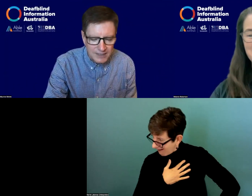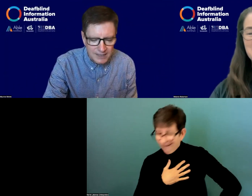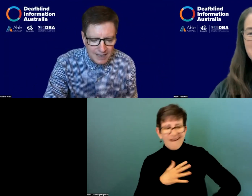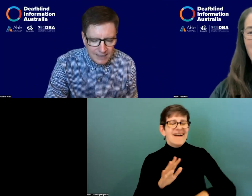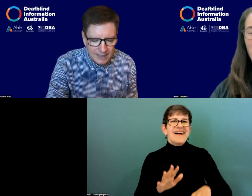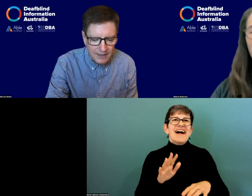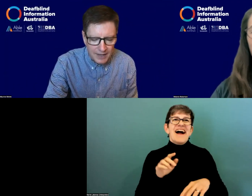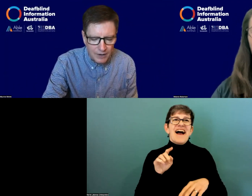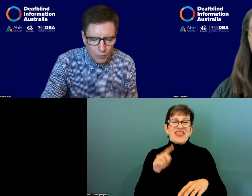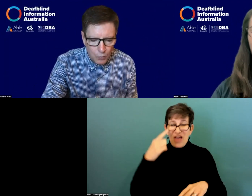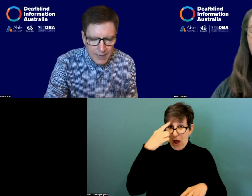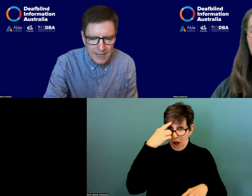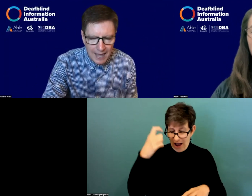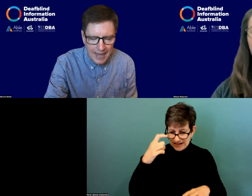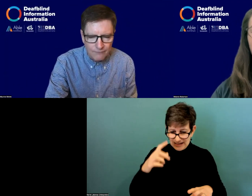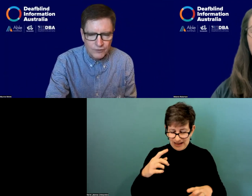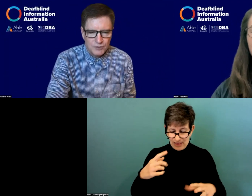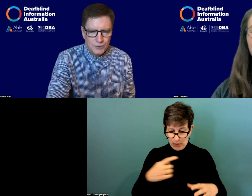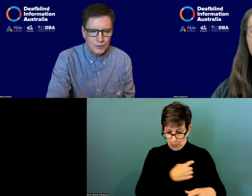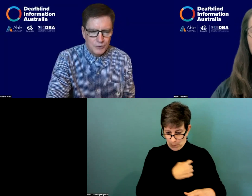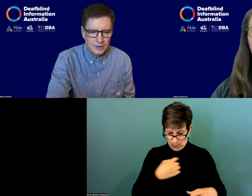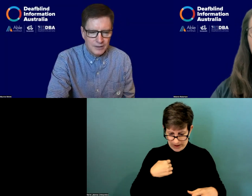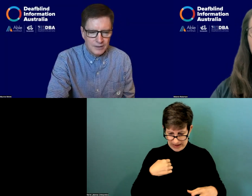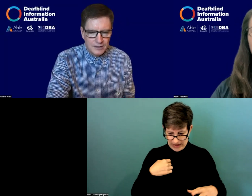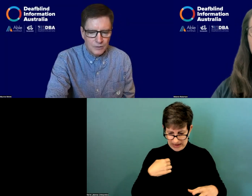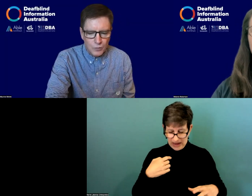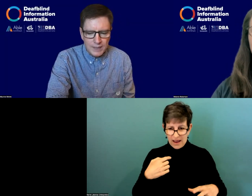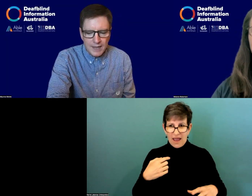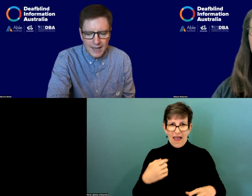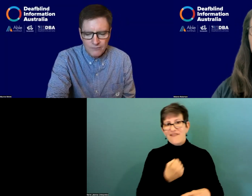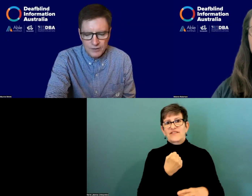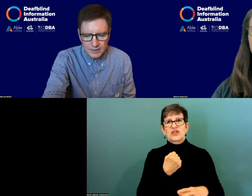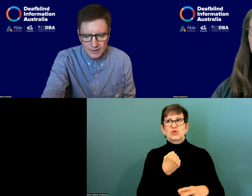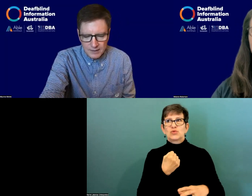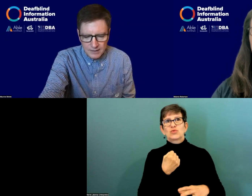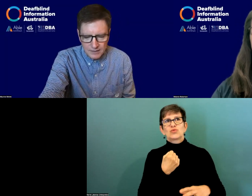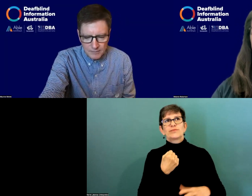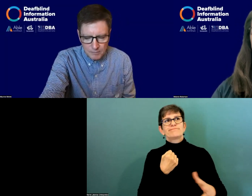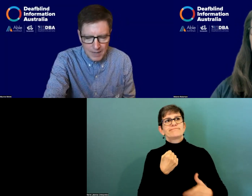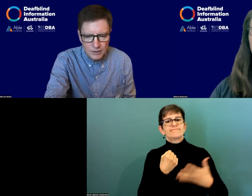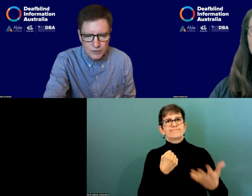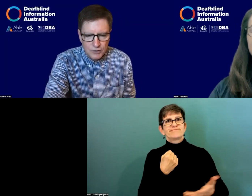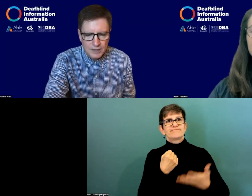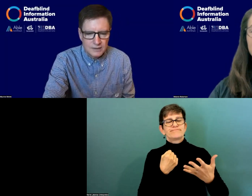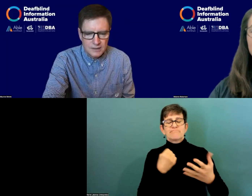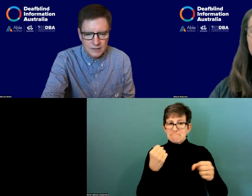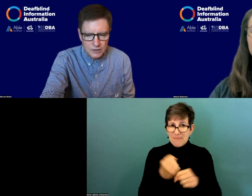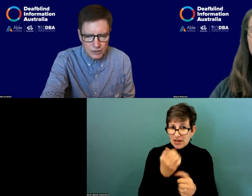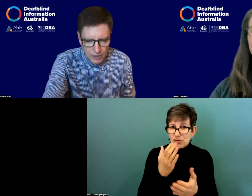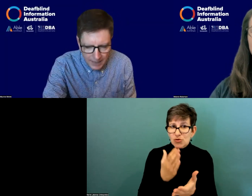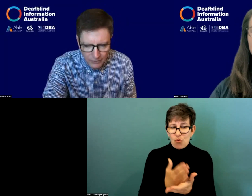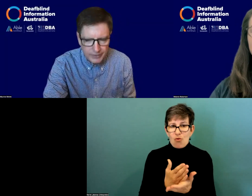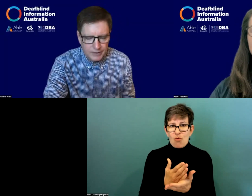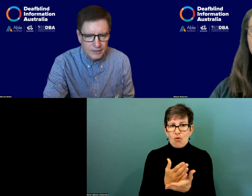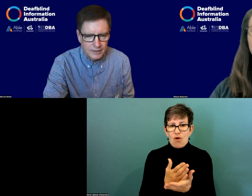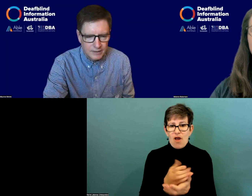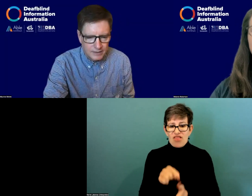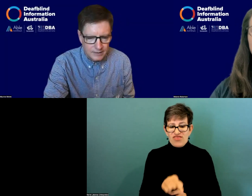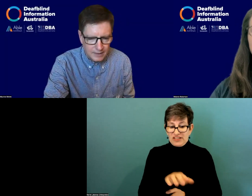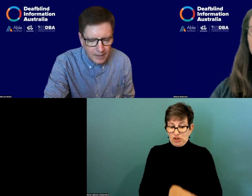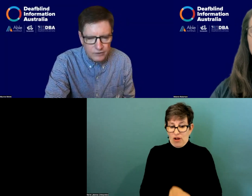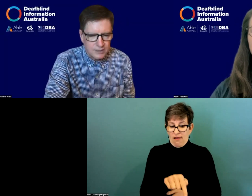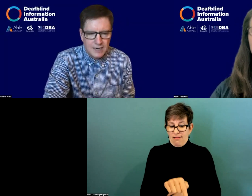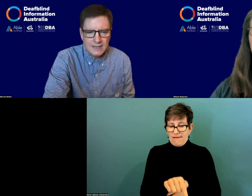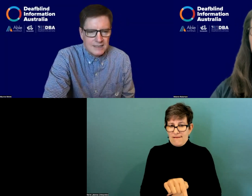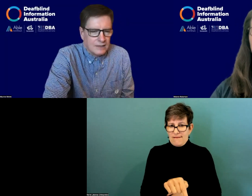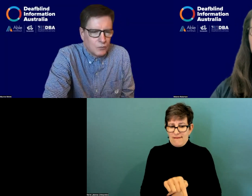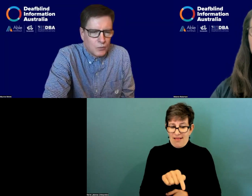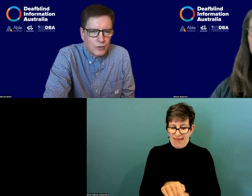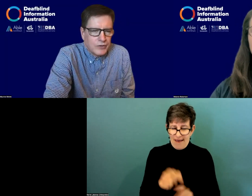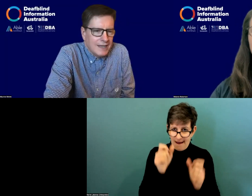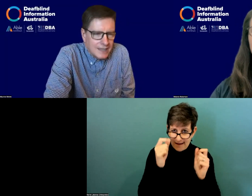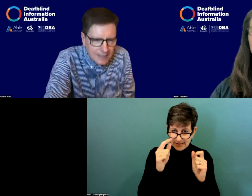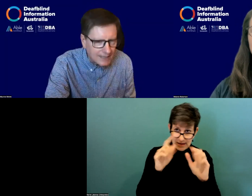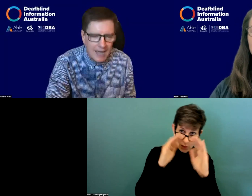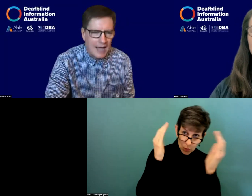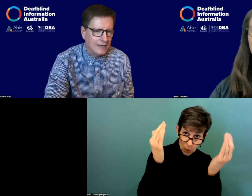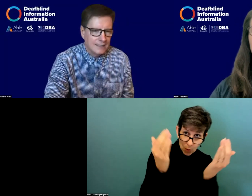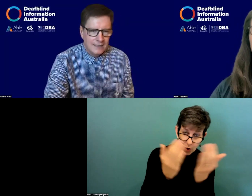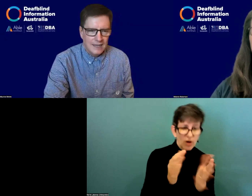Is this idea that we have to make sure that the child understands that the world is not